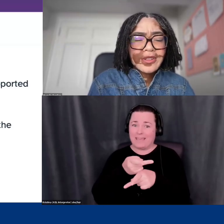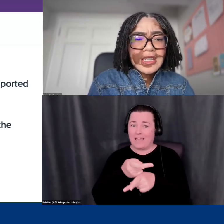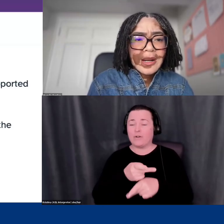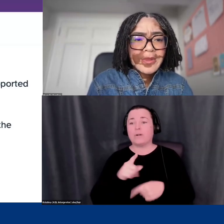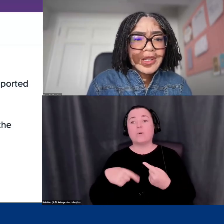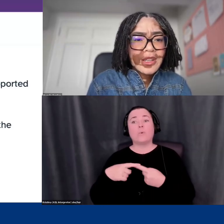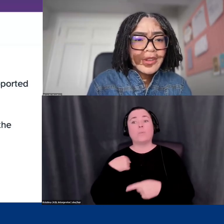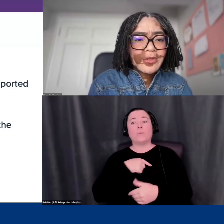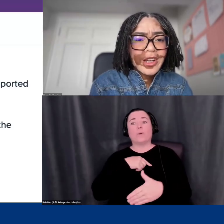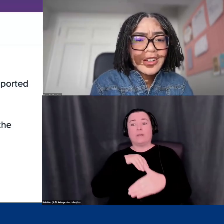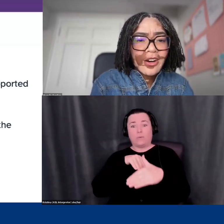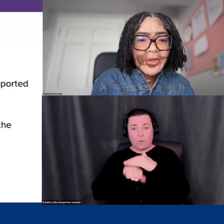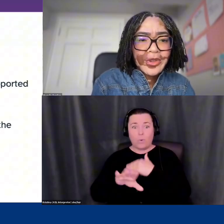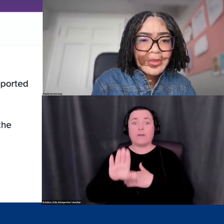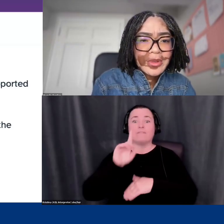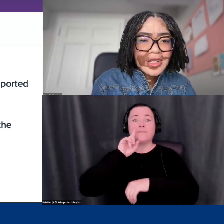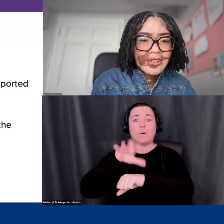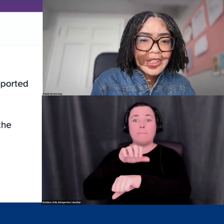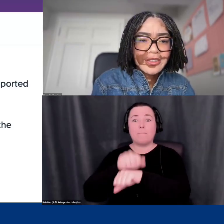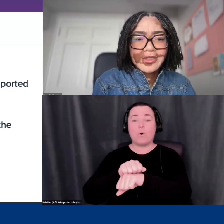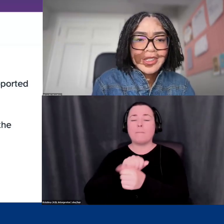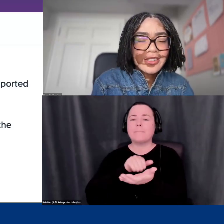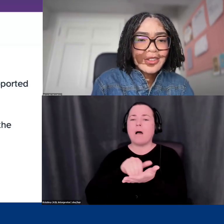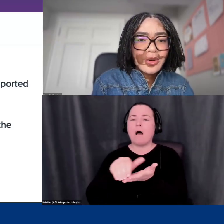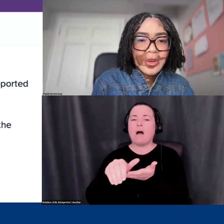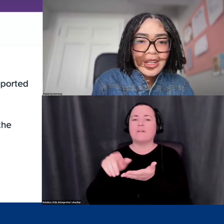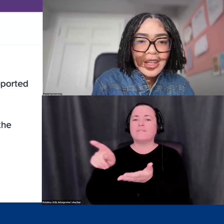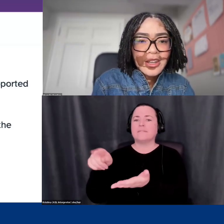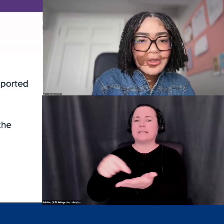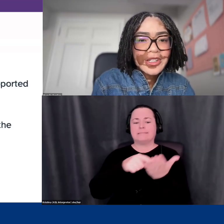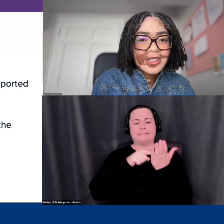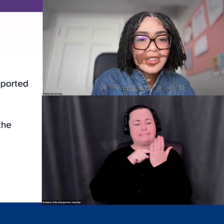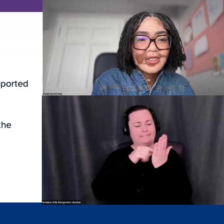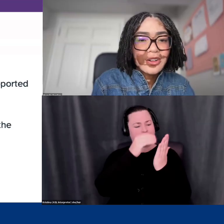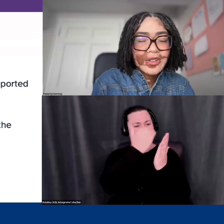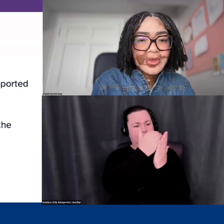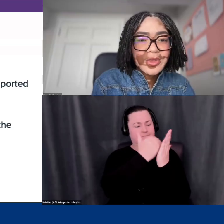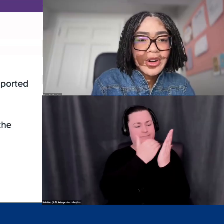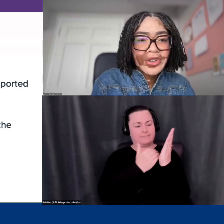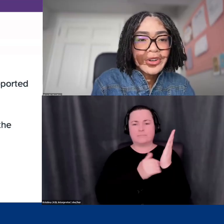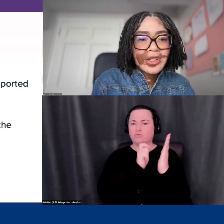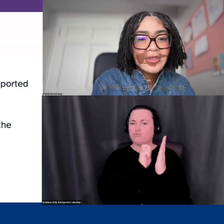oftentimes we're given written only materials. There's no plain language. There's no visual alternatives.